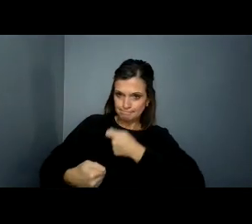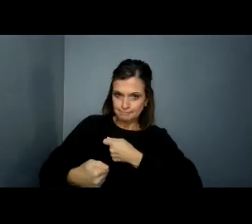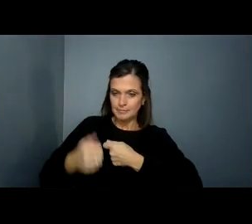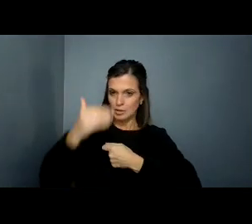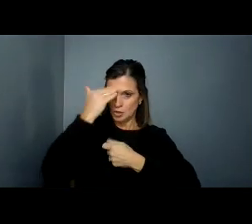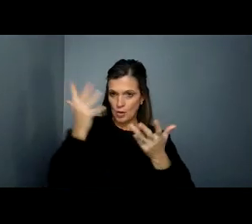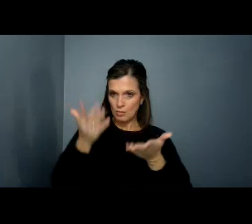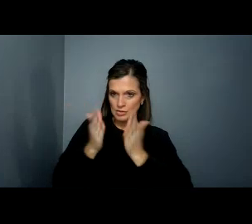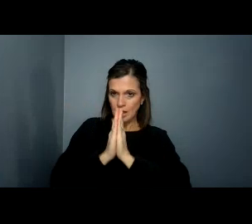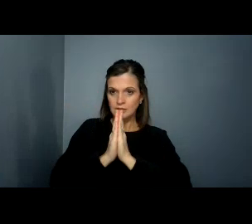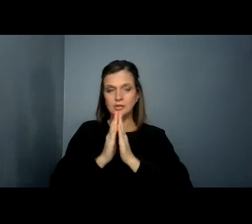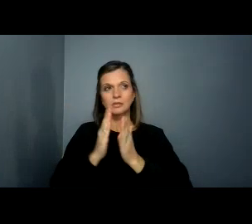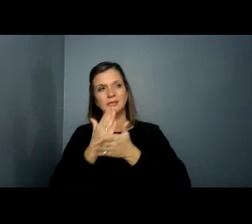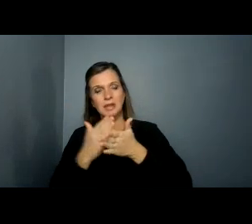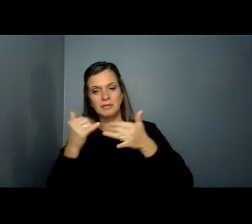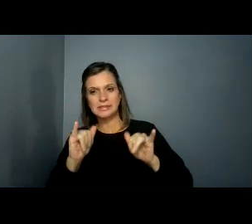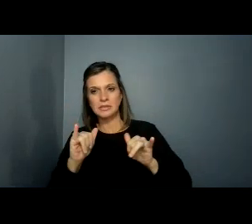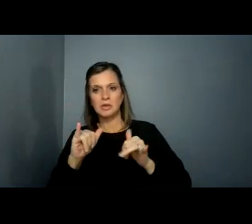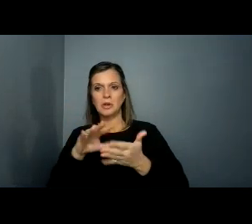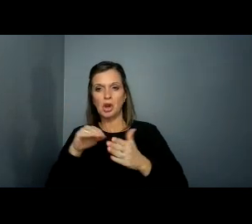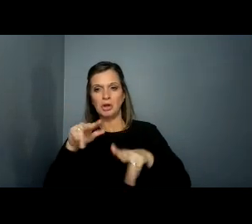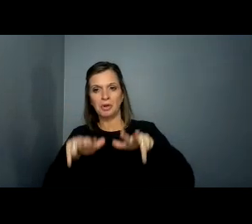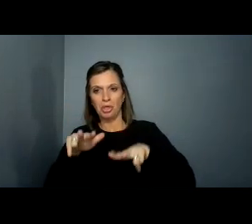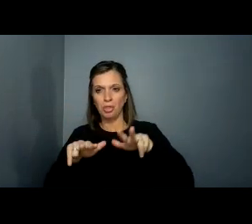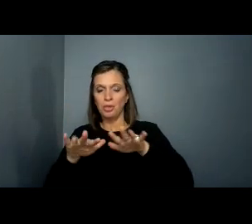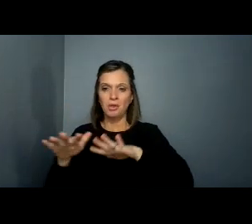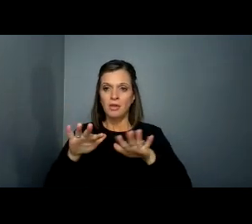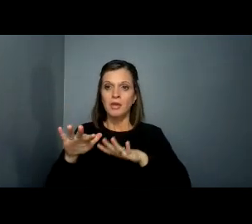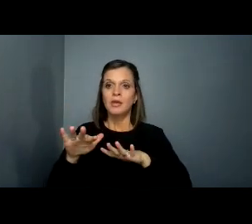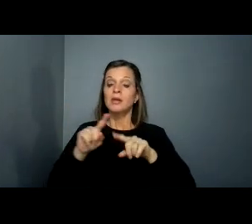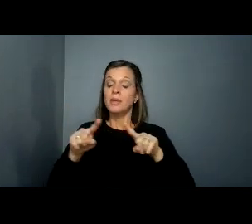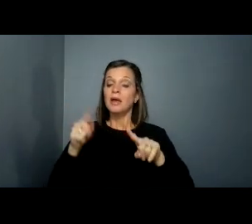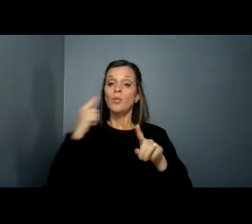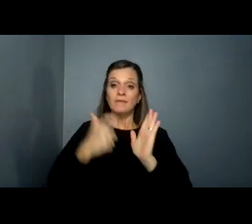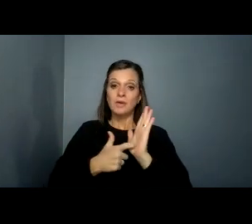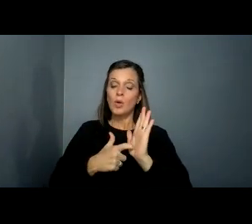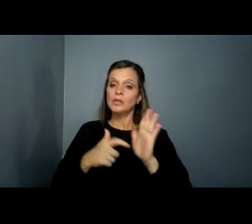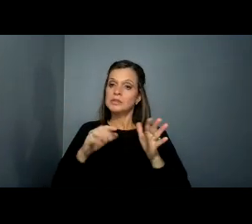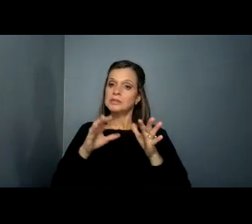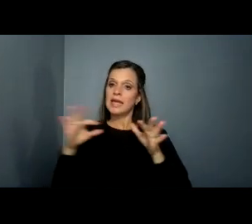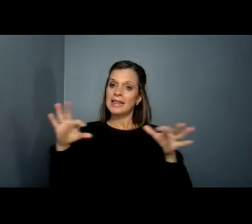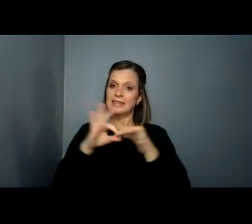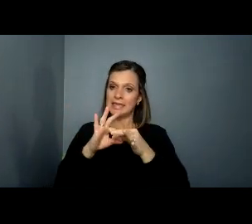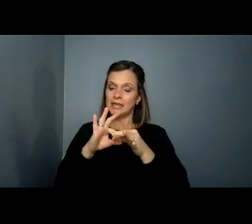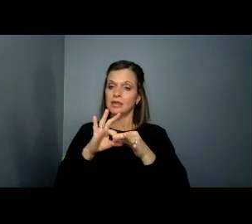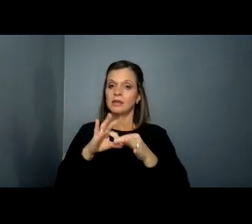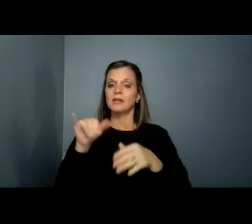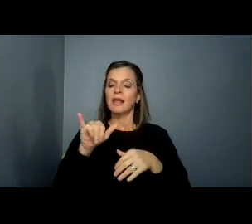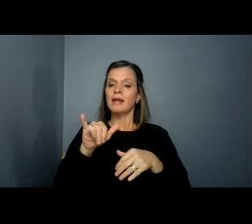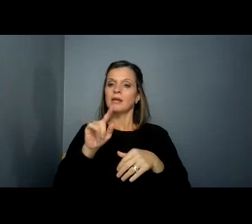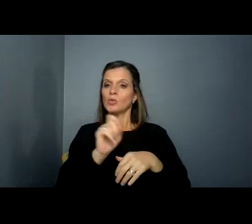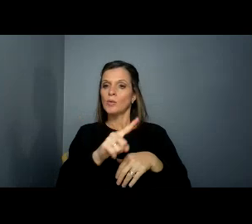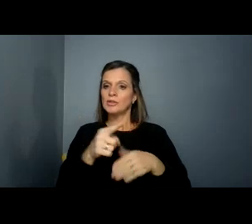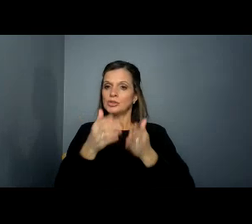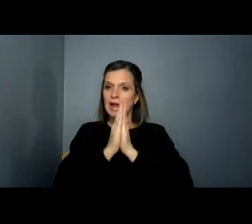Because, you know, we just we see all these links between different things like the the question to ask about the the tubes and the scar tissue. Good. Yes.